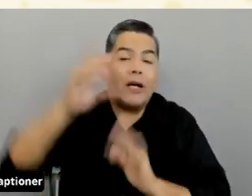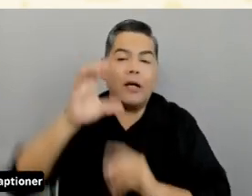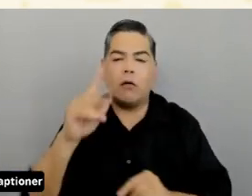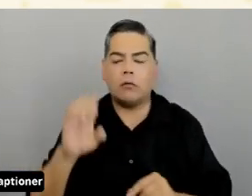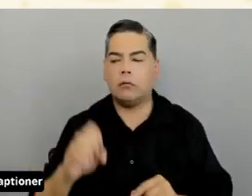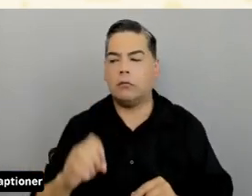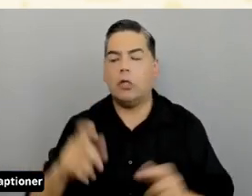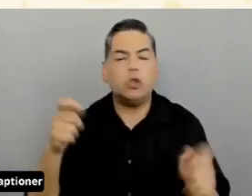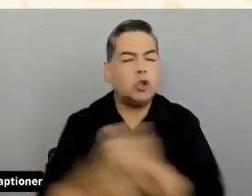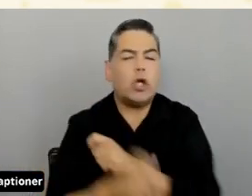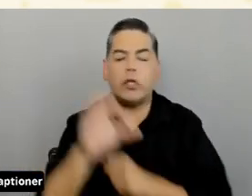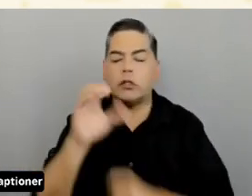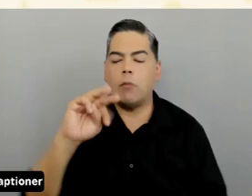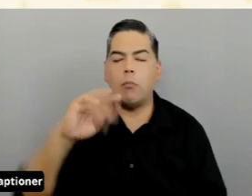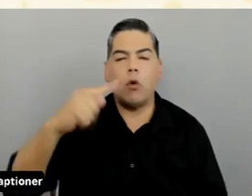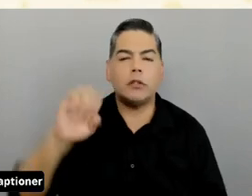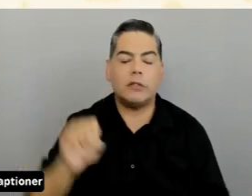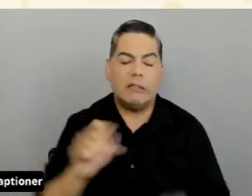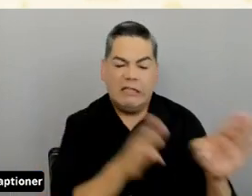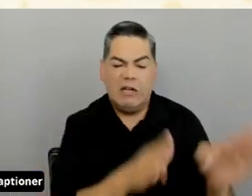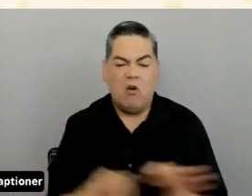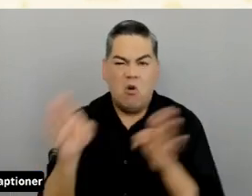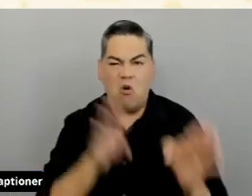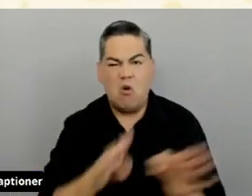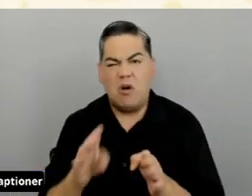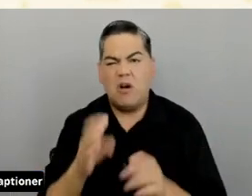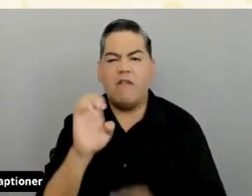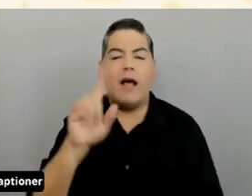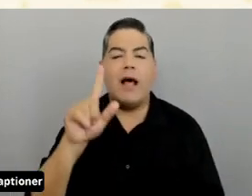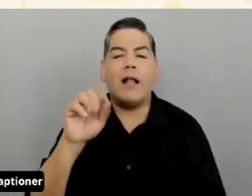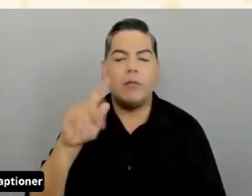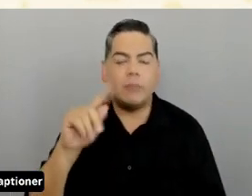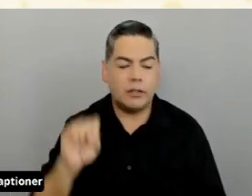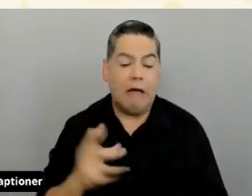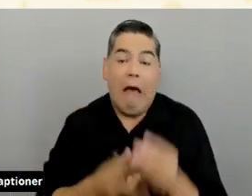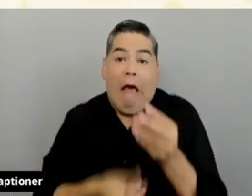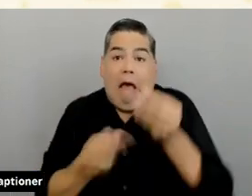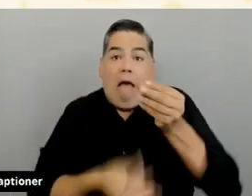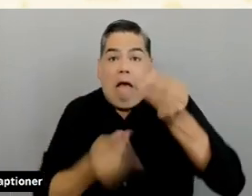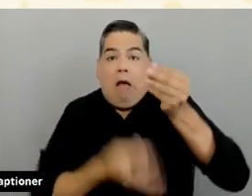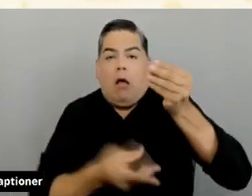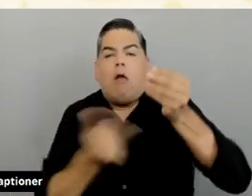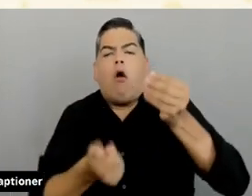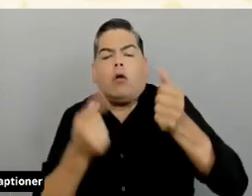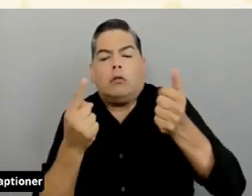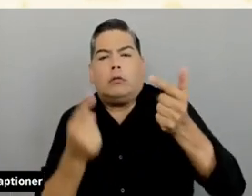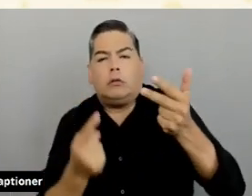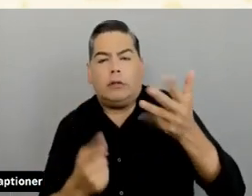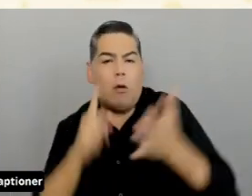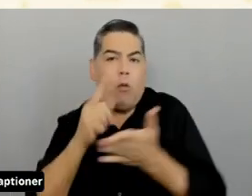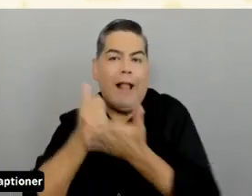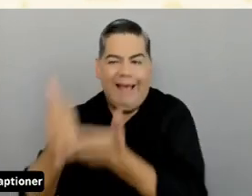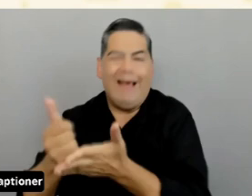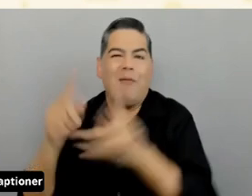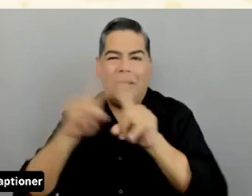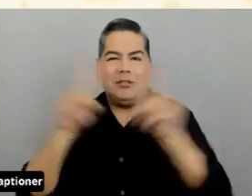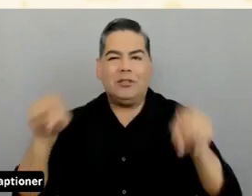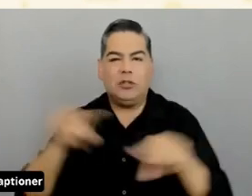the order of the elements, add additional attributes or roles that can help the screen reader user to understand the content